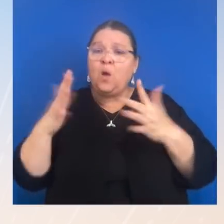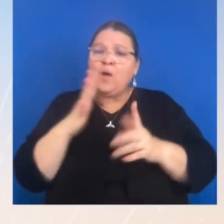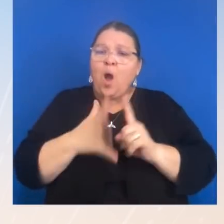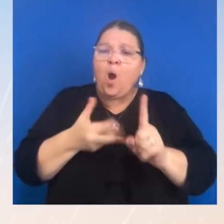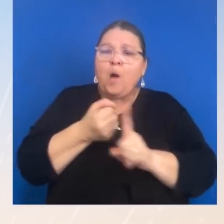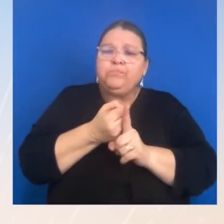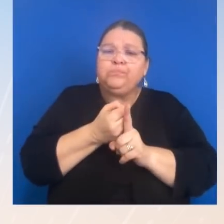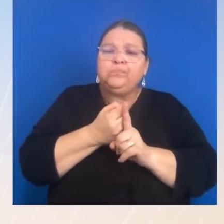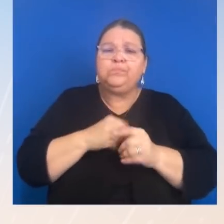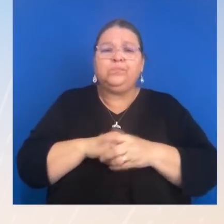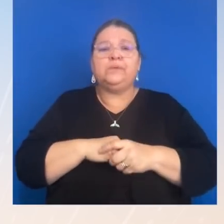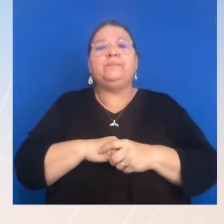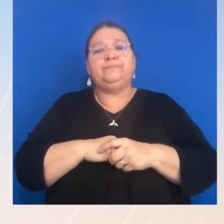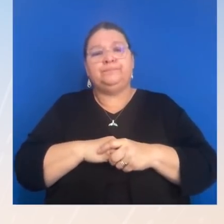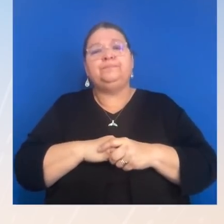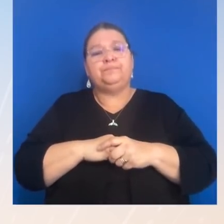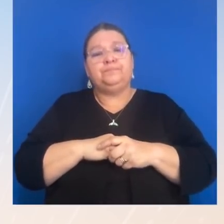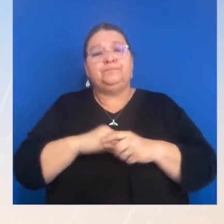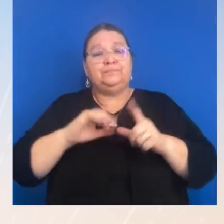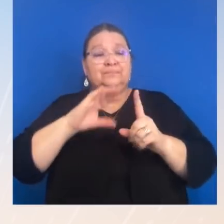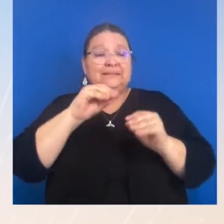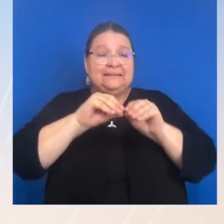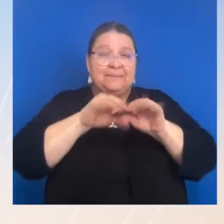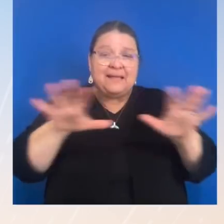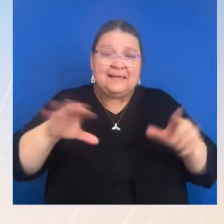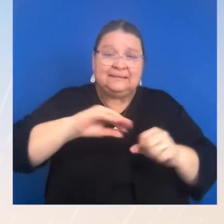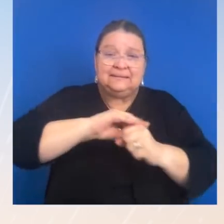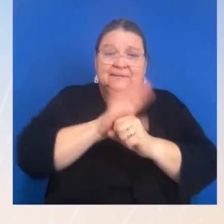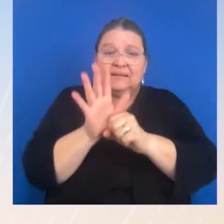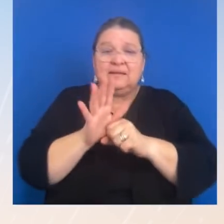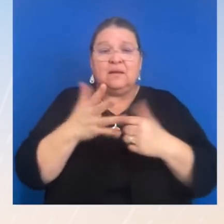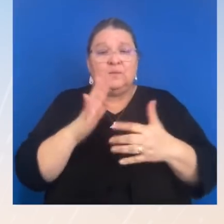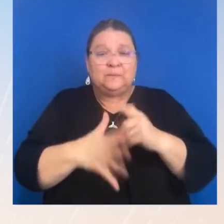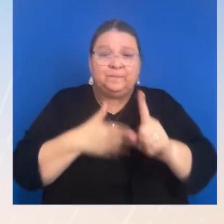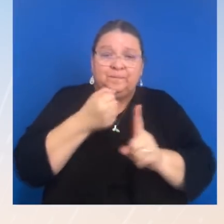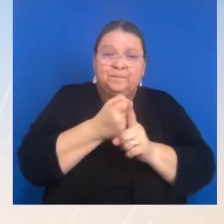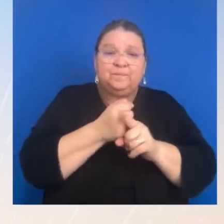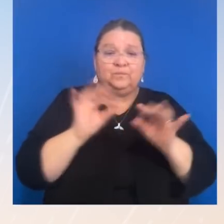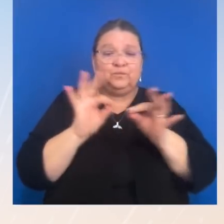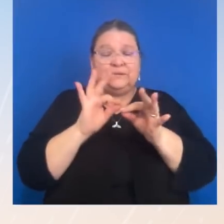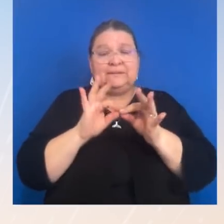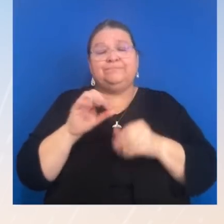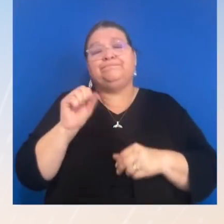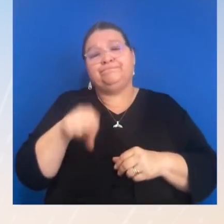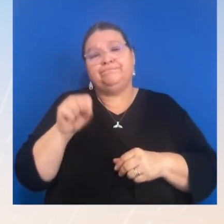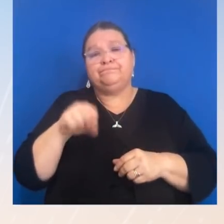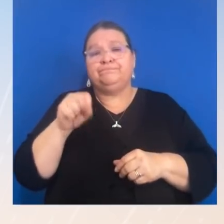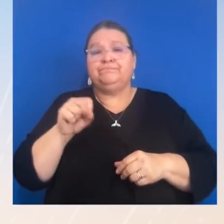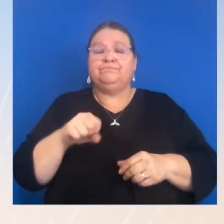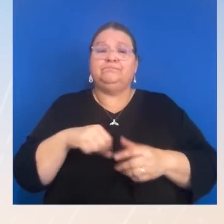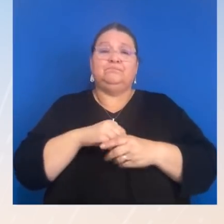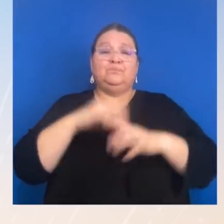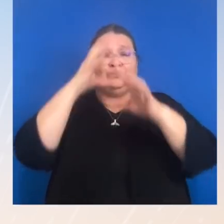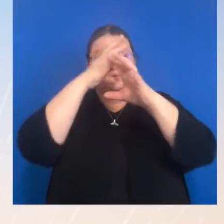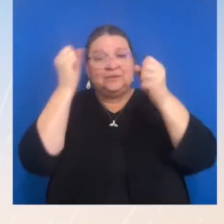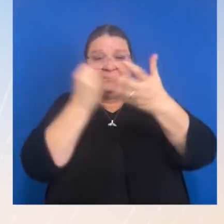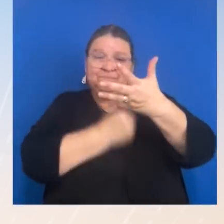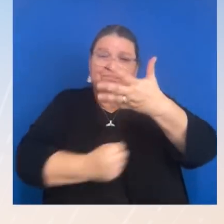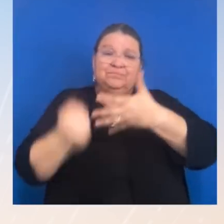And getting the pandemic under control, which has been the President's top priority, has the biggest impact on that. We've seen hospitalizations go down.